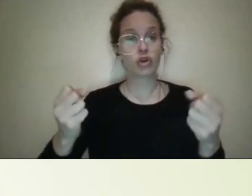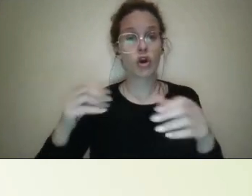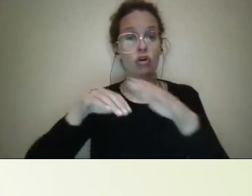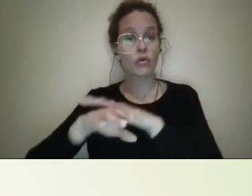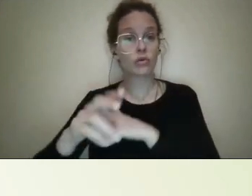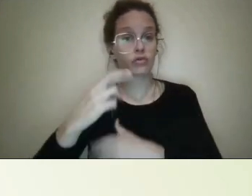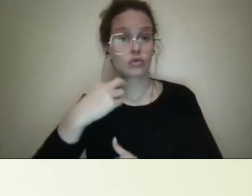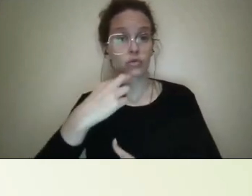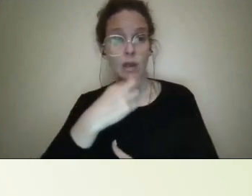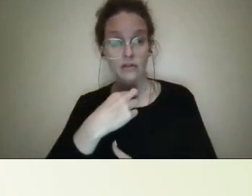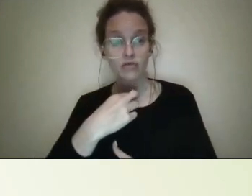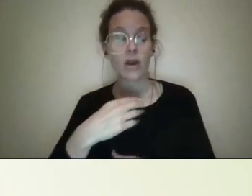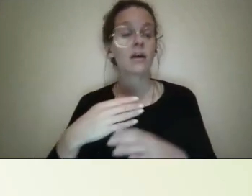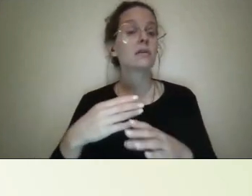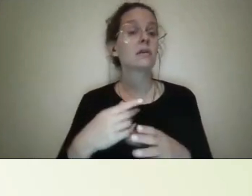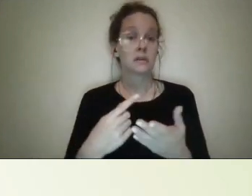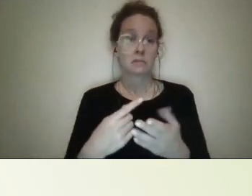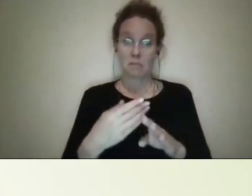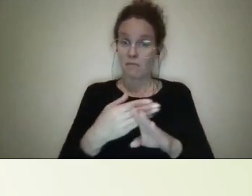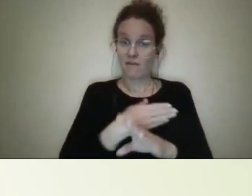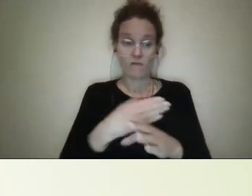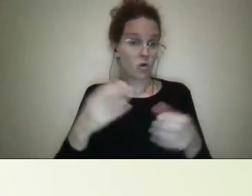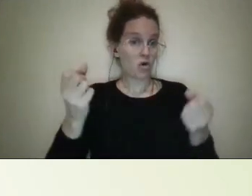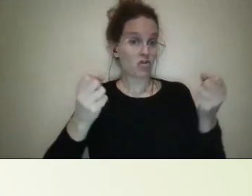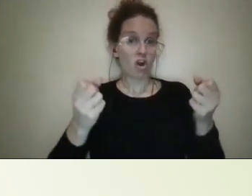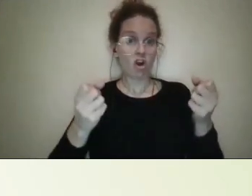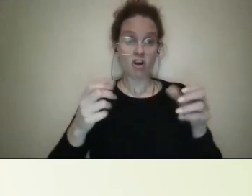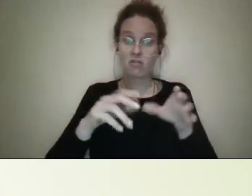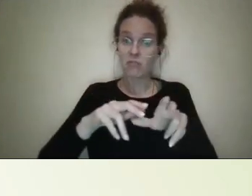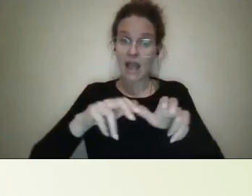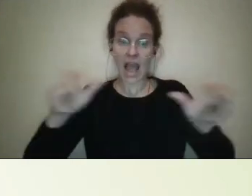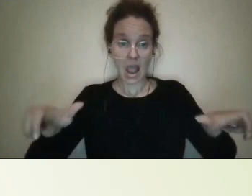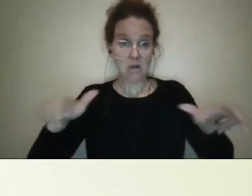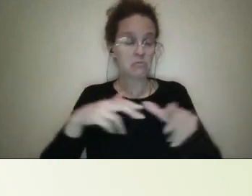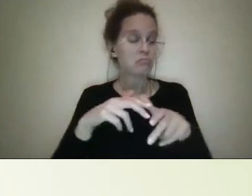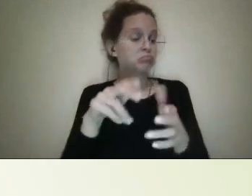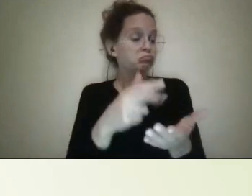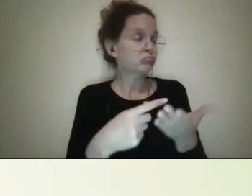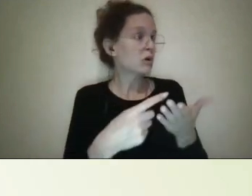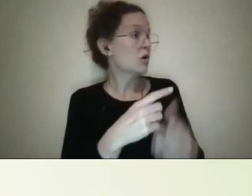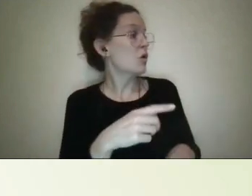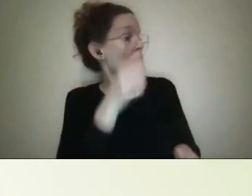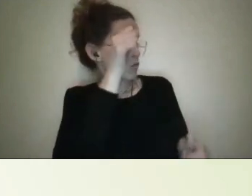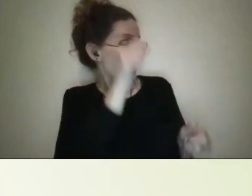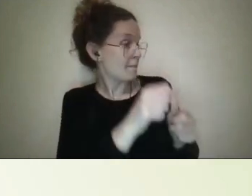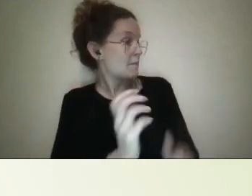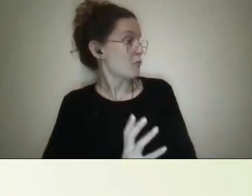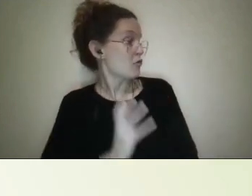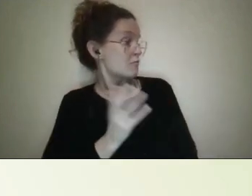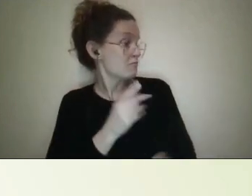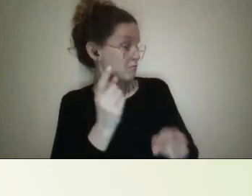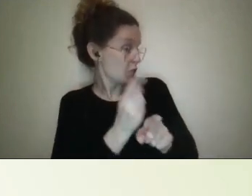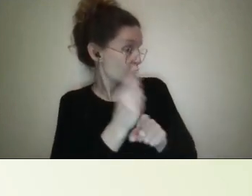we would talk about that in the car. "Okay, remember our manners. What is a good thing to do?"